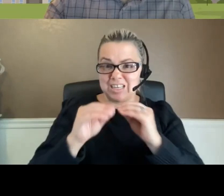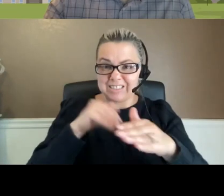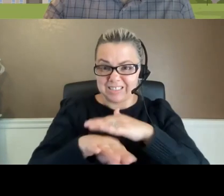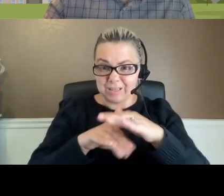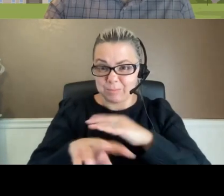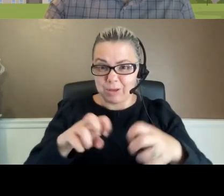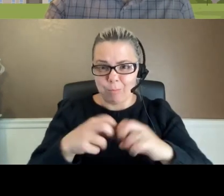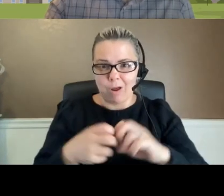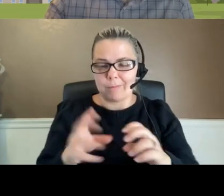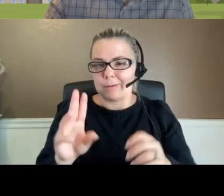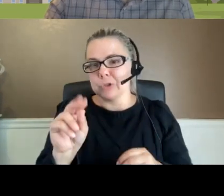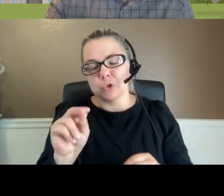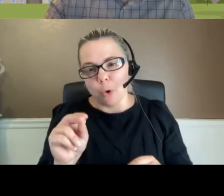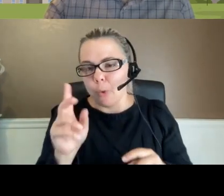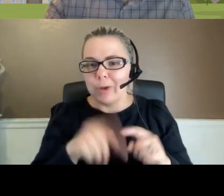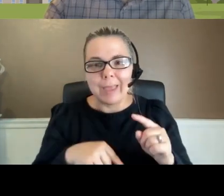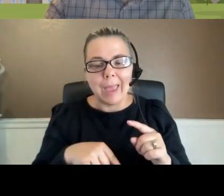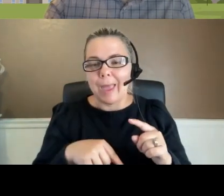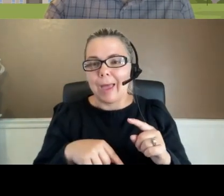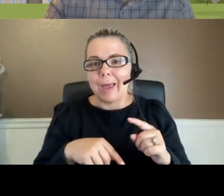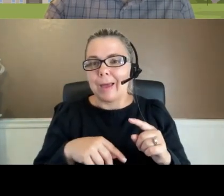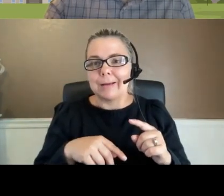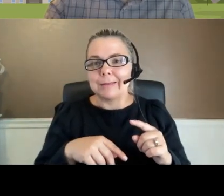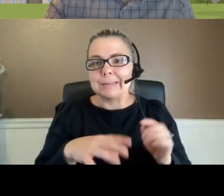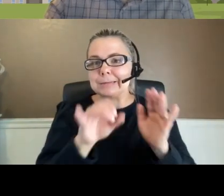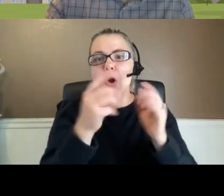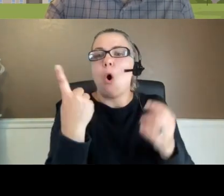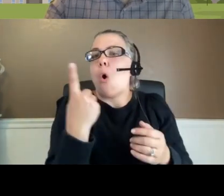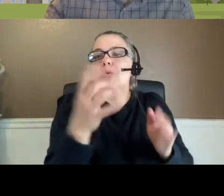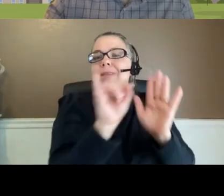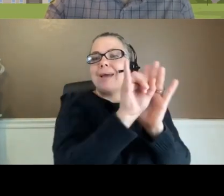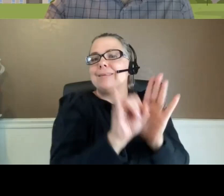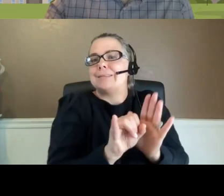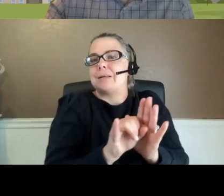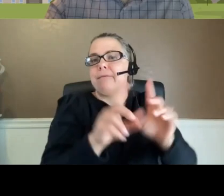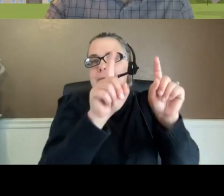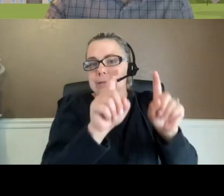they will still be present when WAVE has done that testing. So that that can pose some barriers